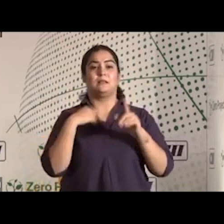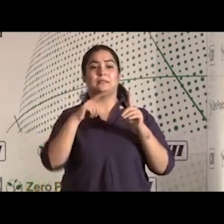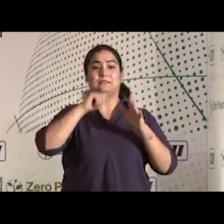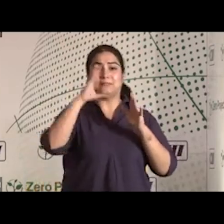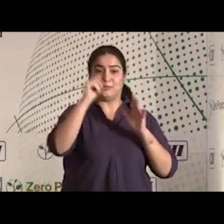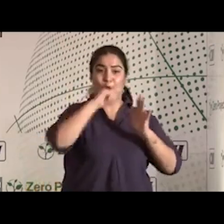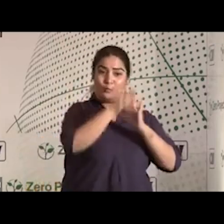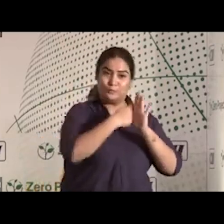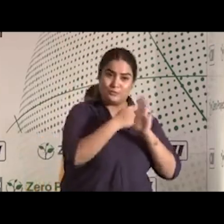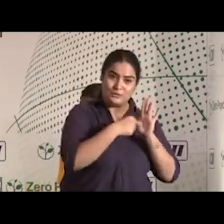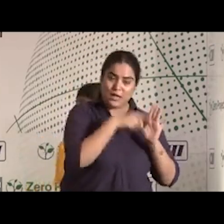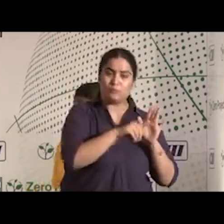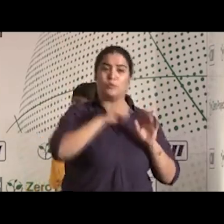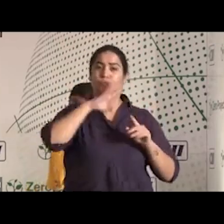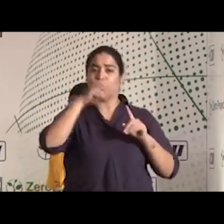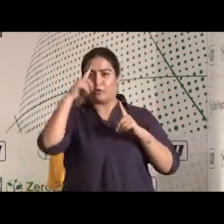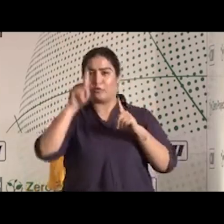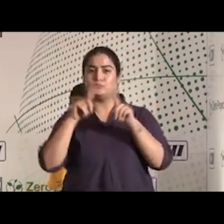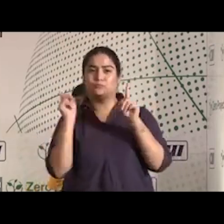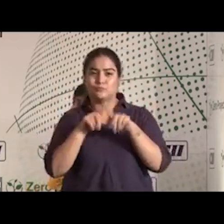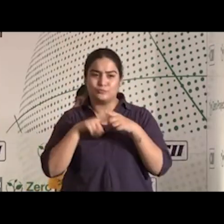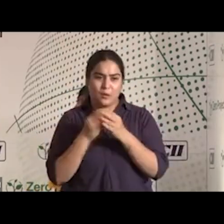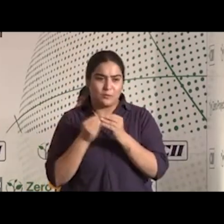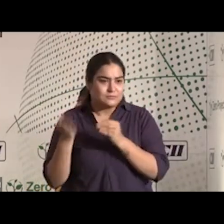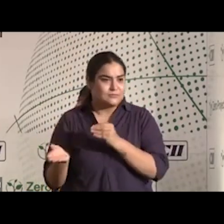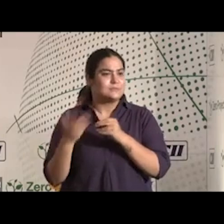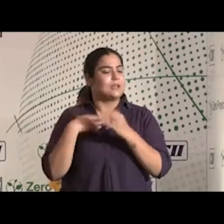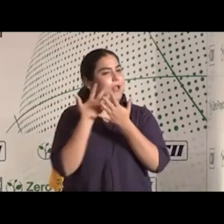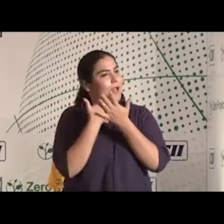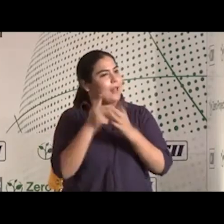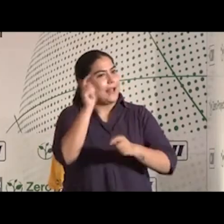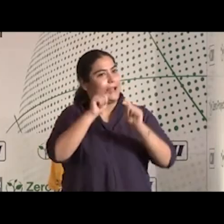It maybe team of Youth for Jobs. Absolutely fantastic.